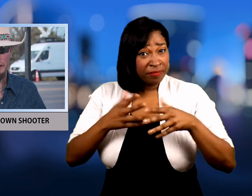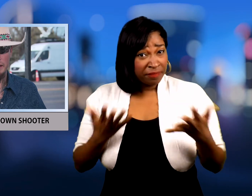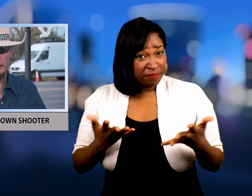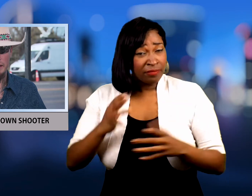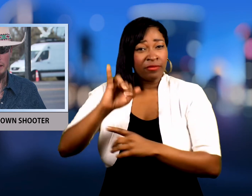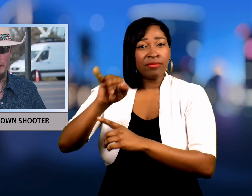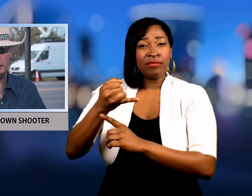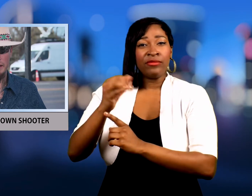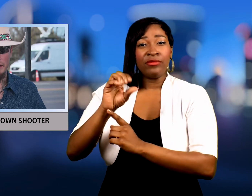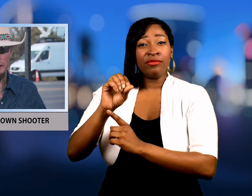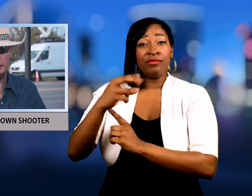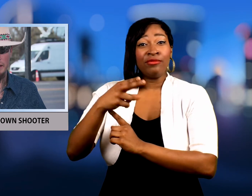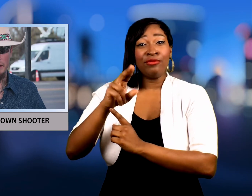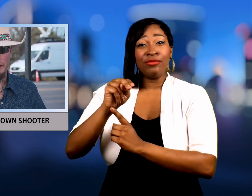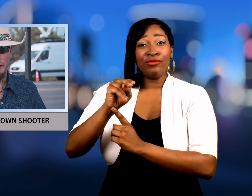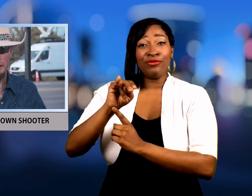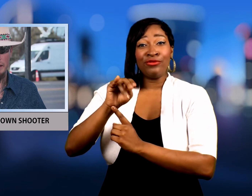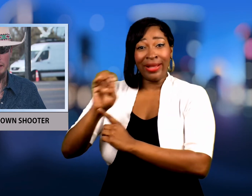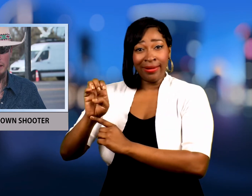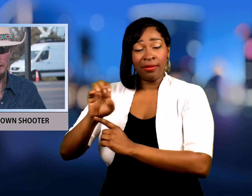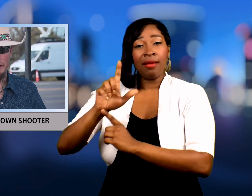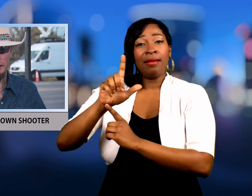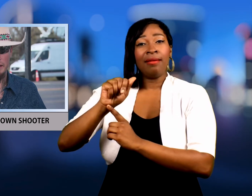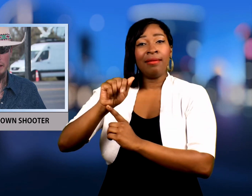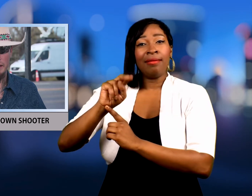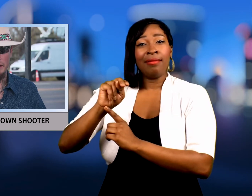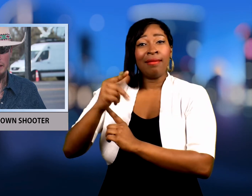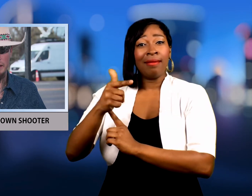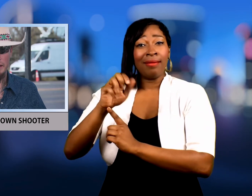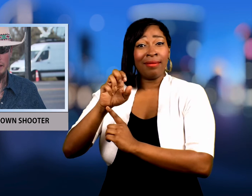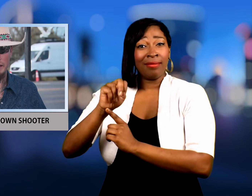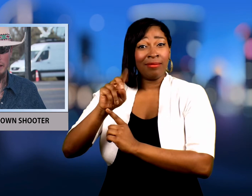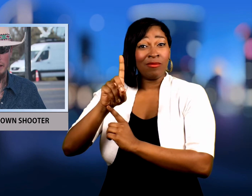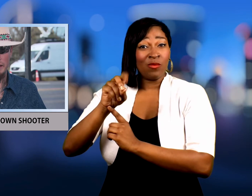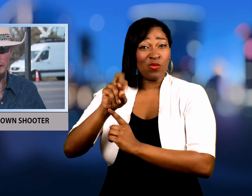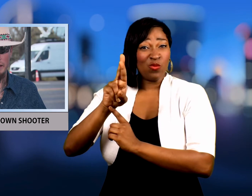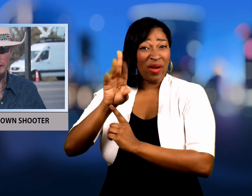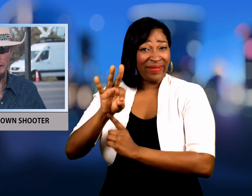Johnnie Langendorff.